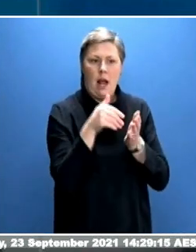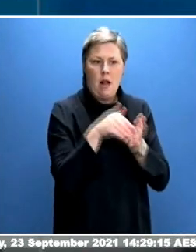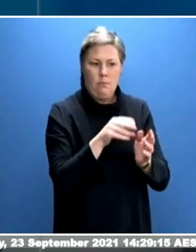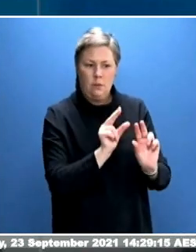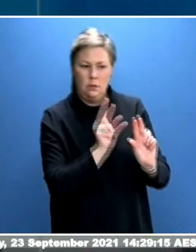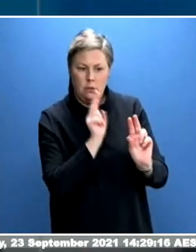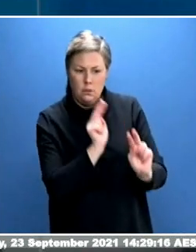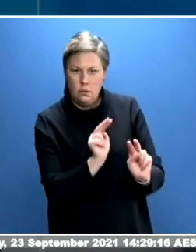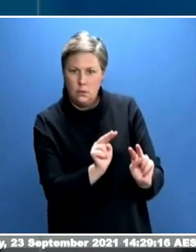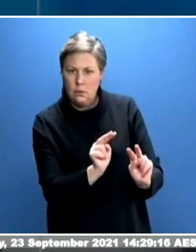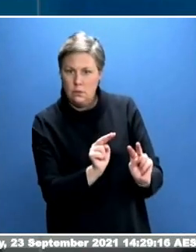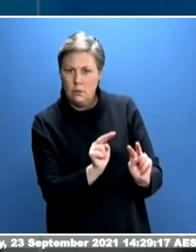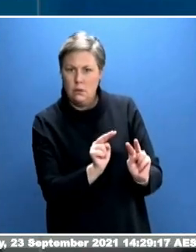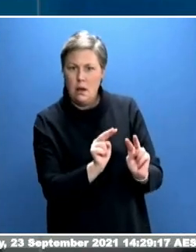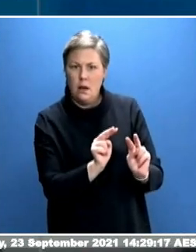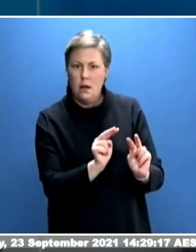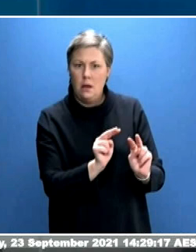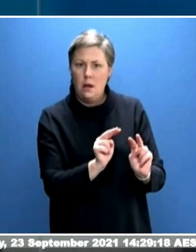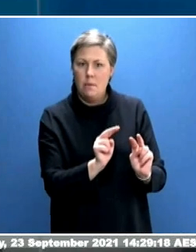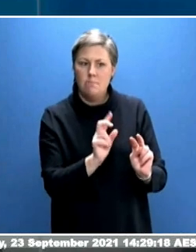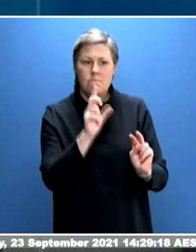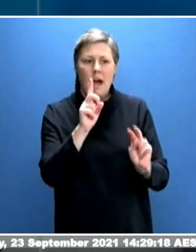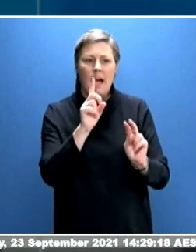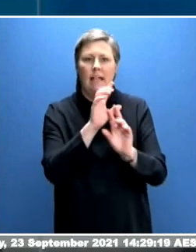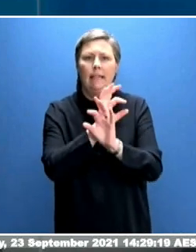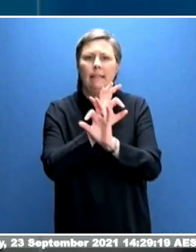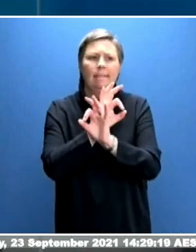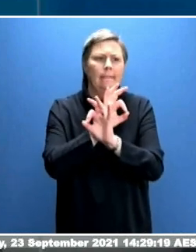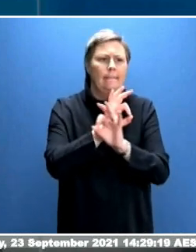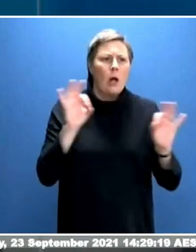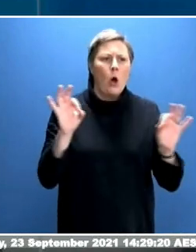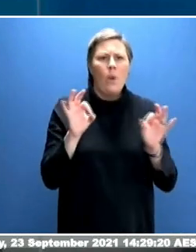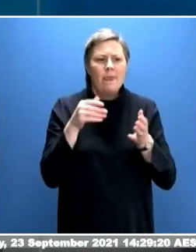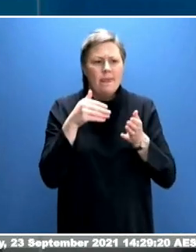There was not a single intensive therapeutic care provider who would